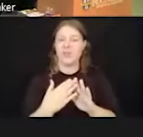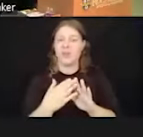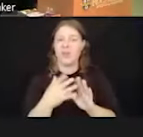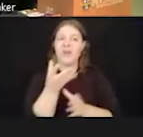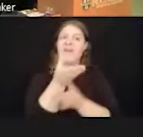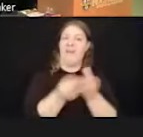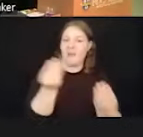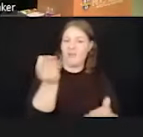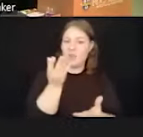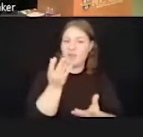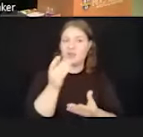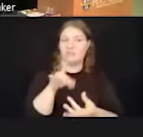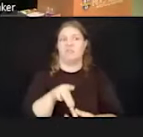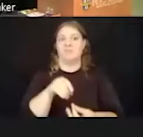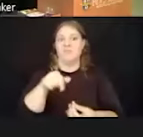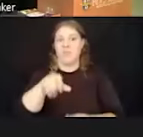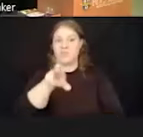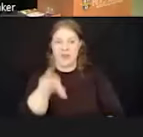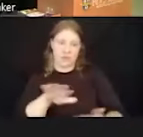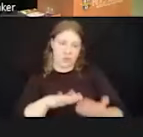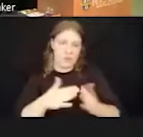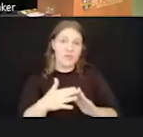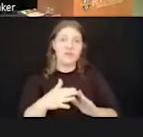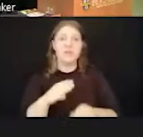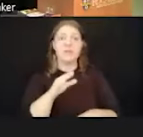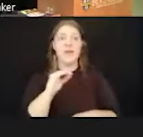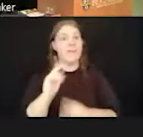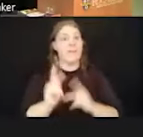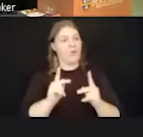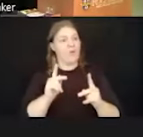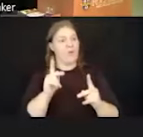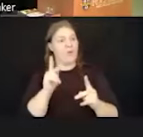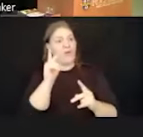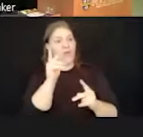our Rochester Community and the people that really that we serve here day in and day out